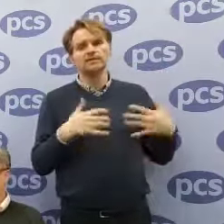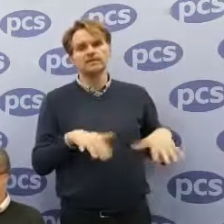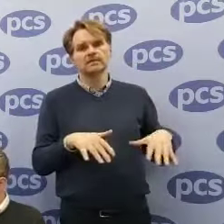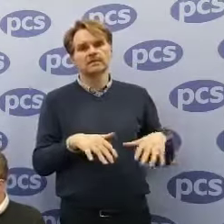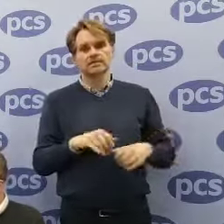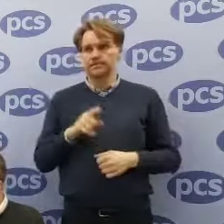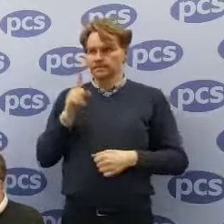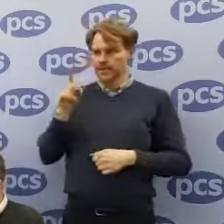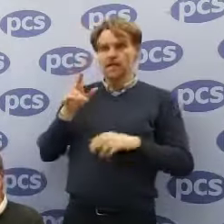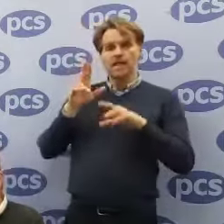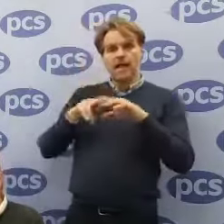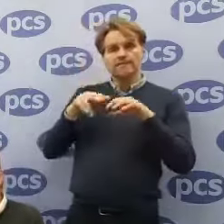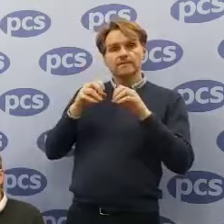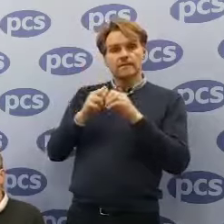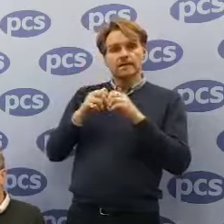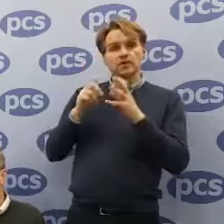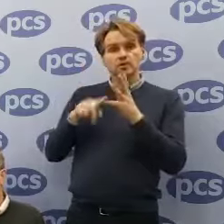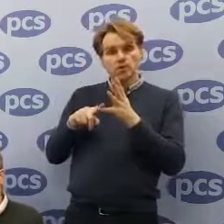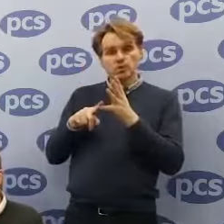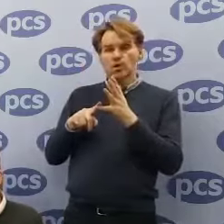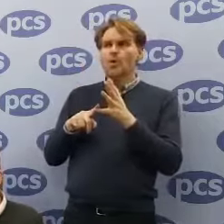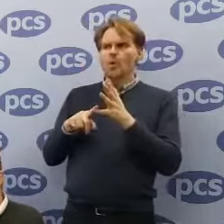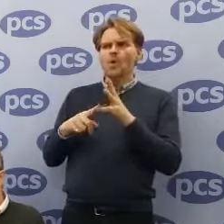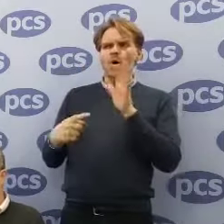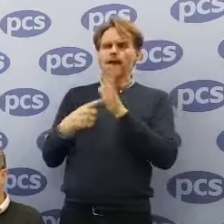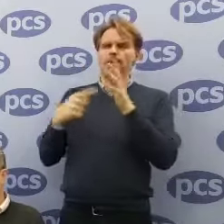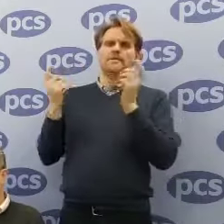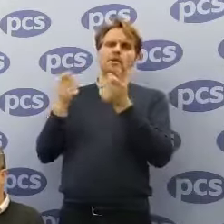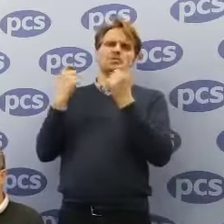very significant victory and of course it reminds us that we won our own